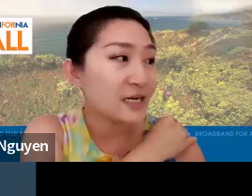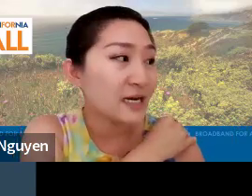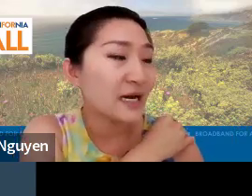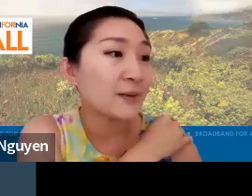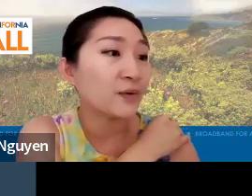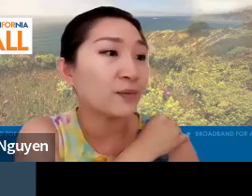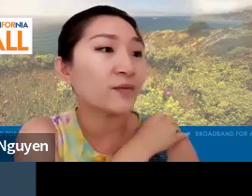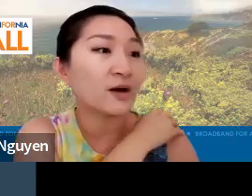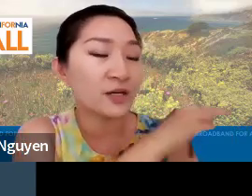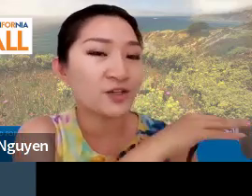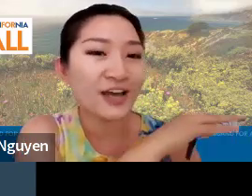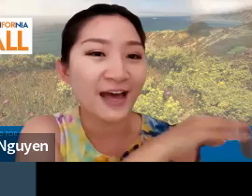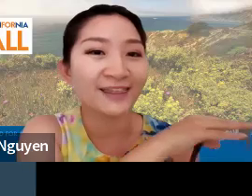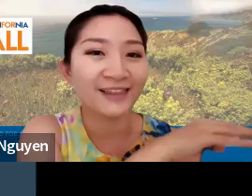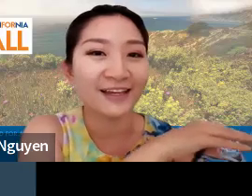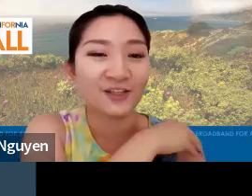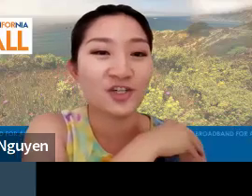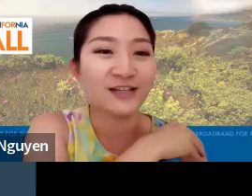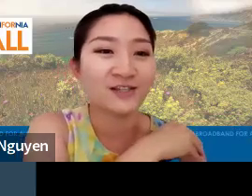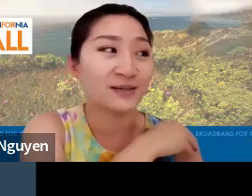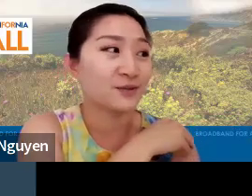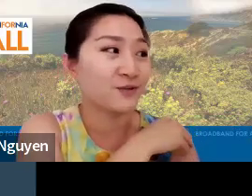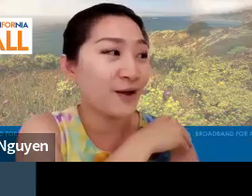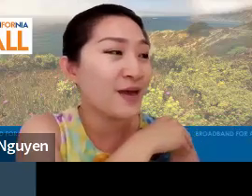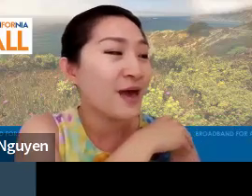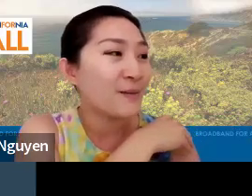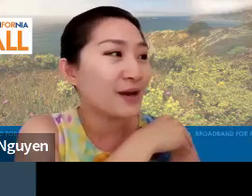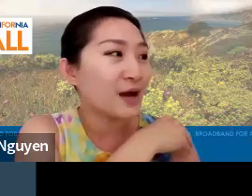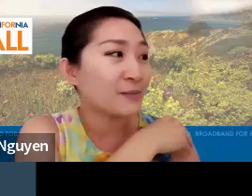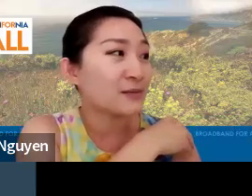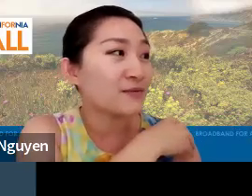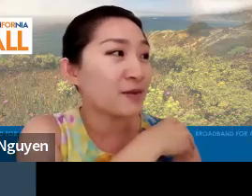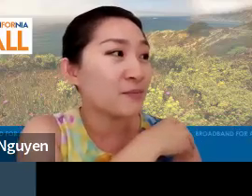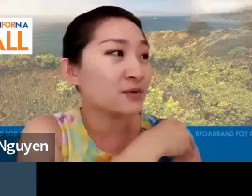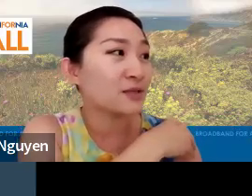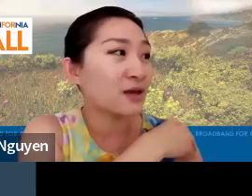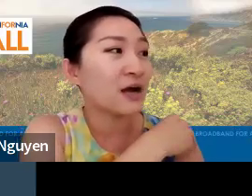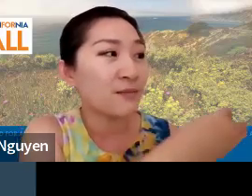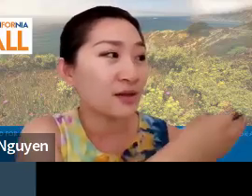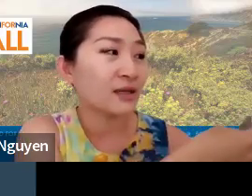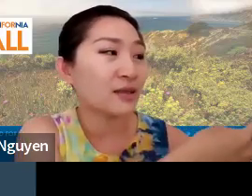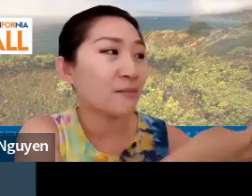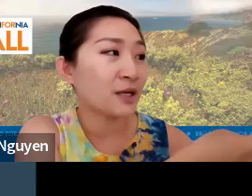update, I'll make sure to add the link in the chat to subscribe, but some of the most commonly